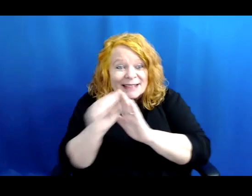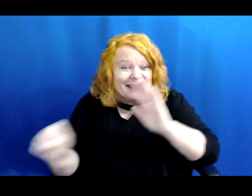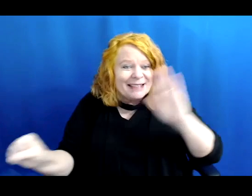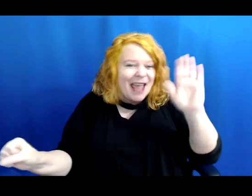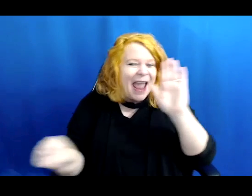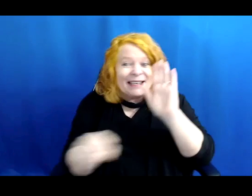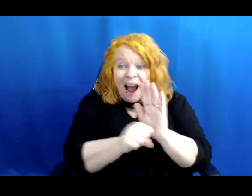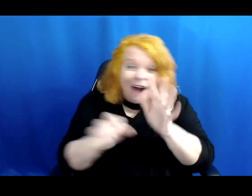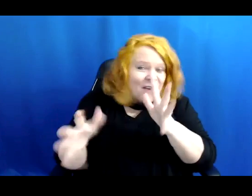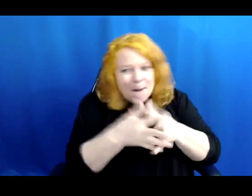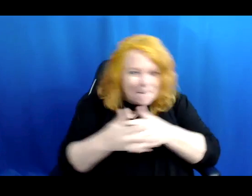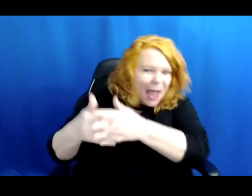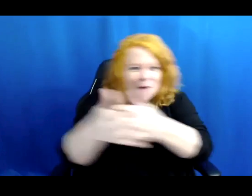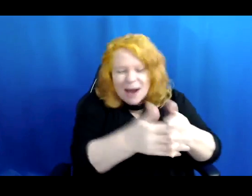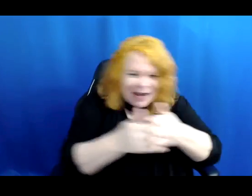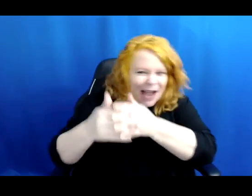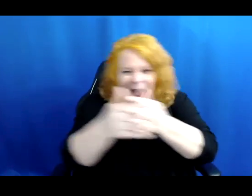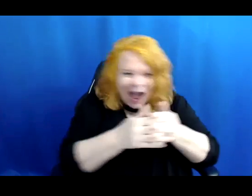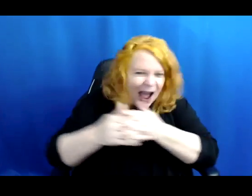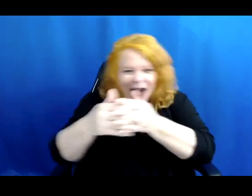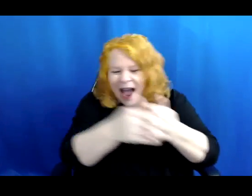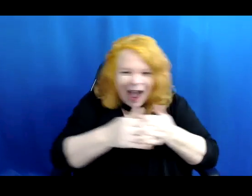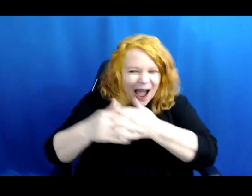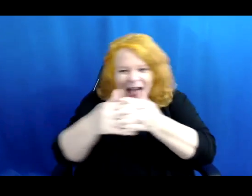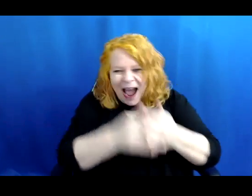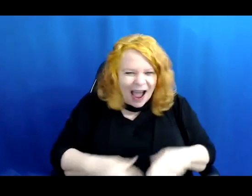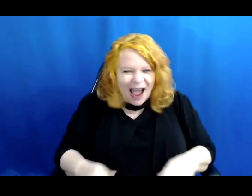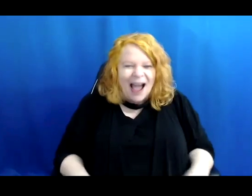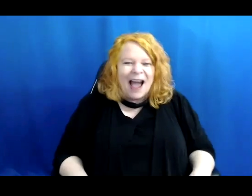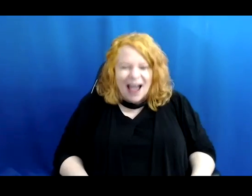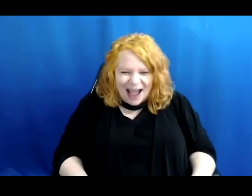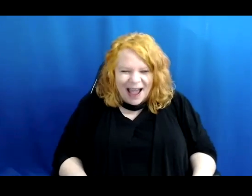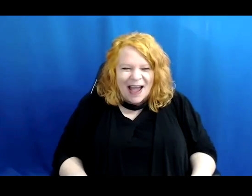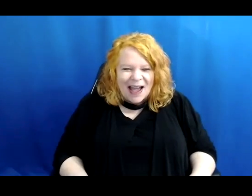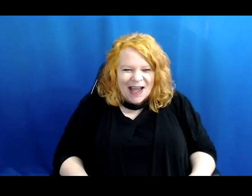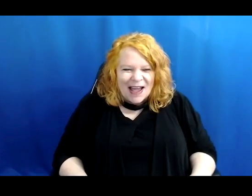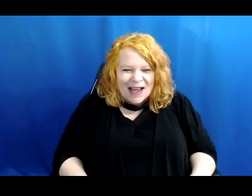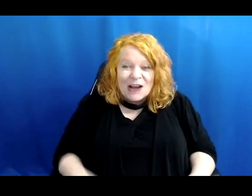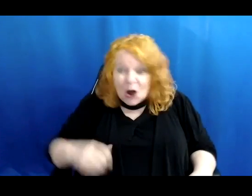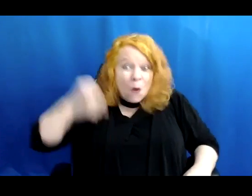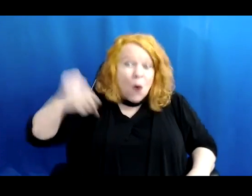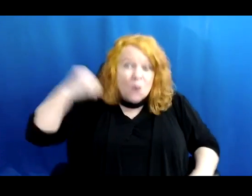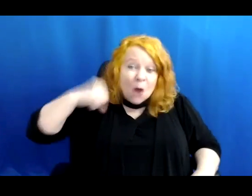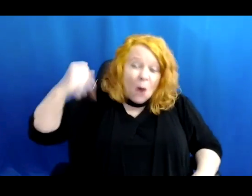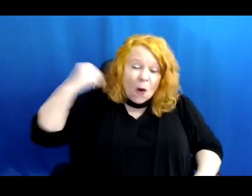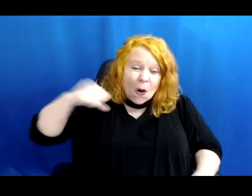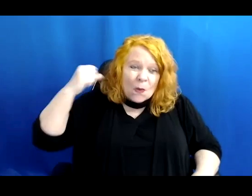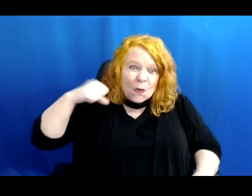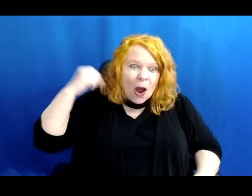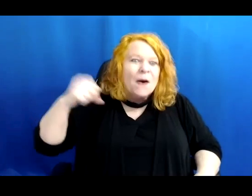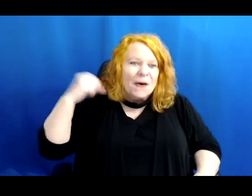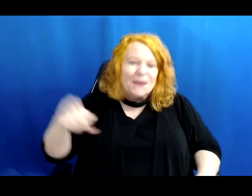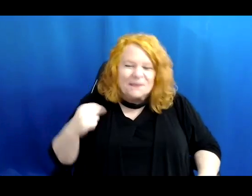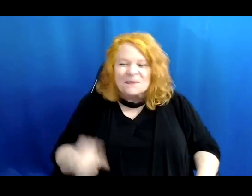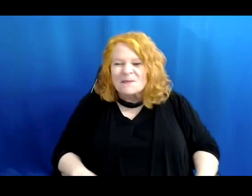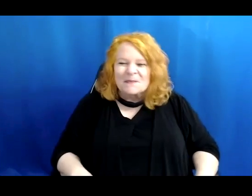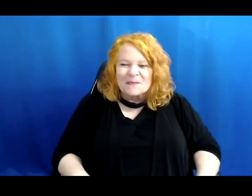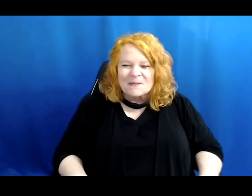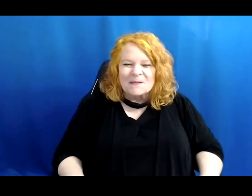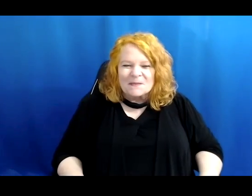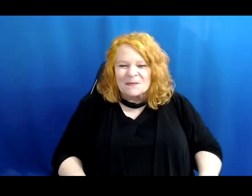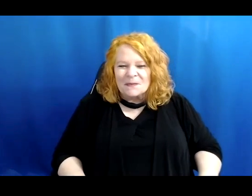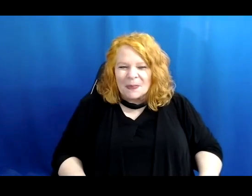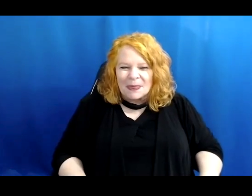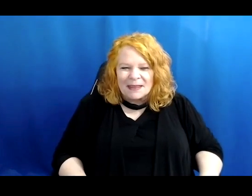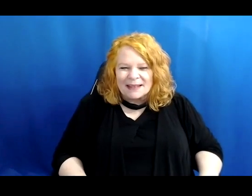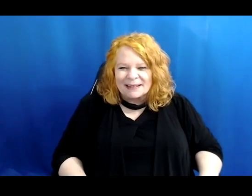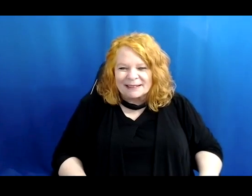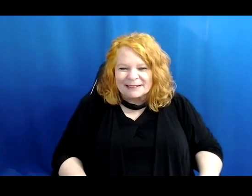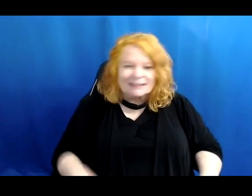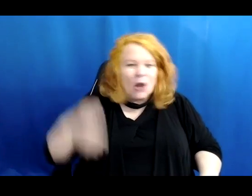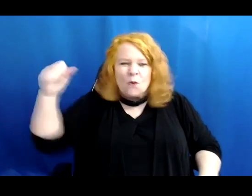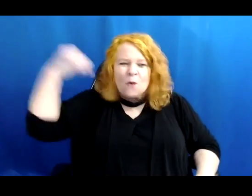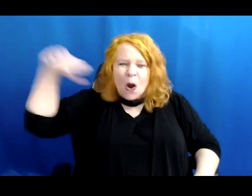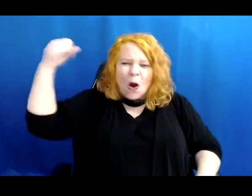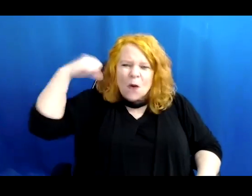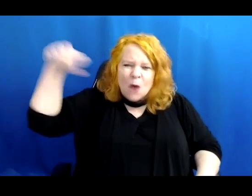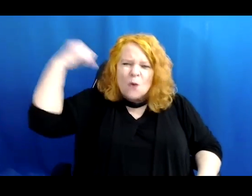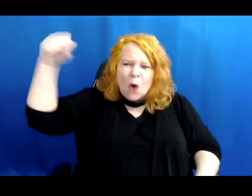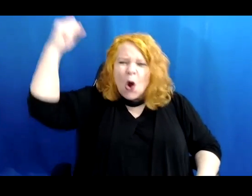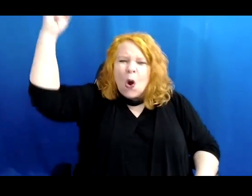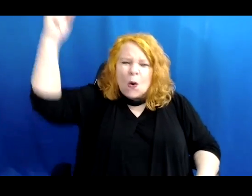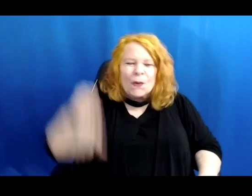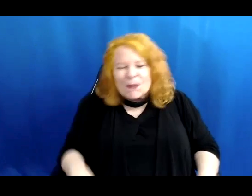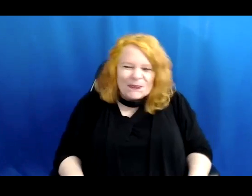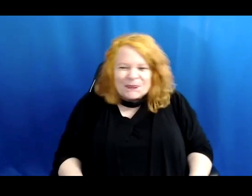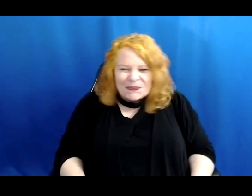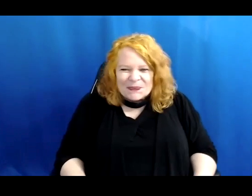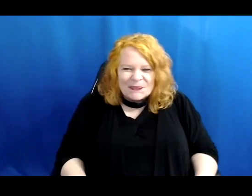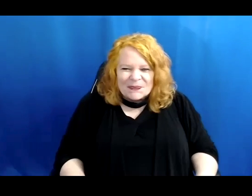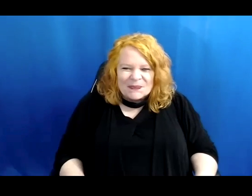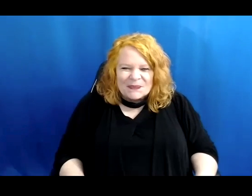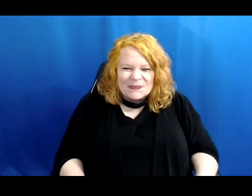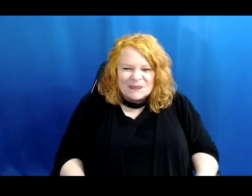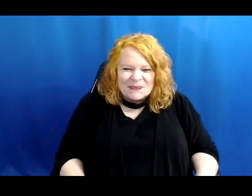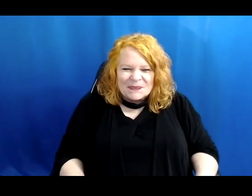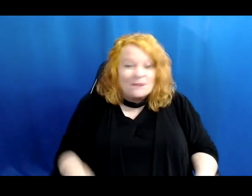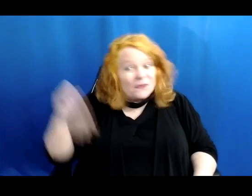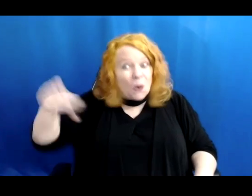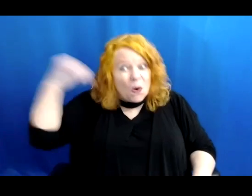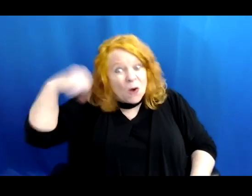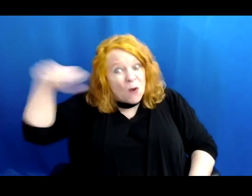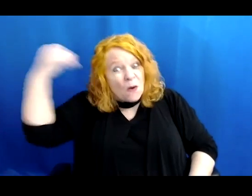WOOH! WOOH!